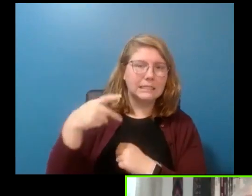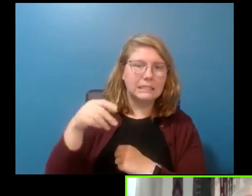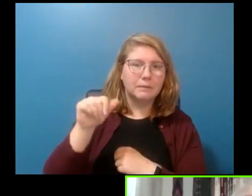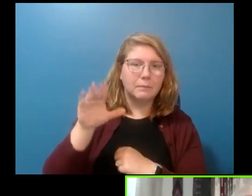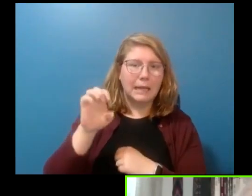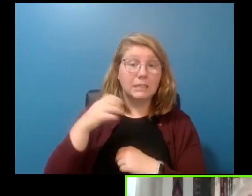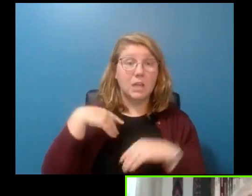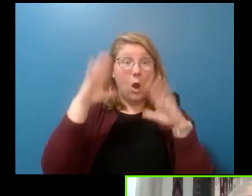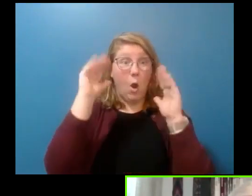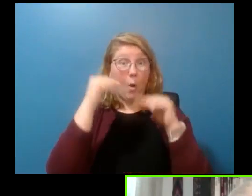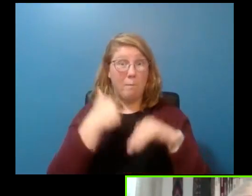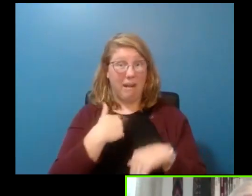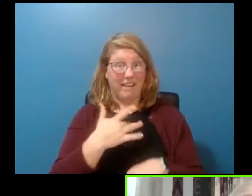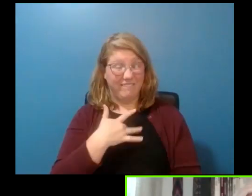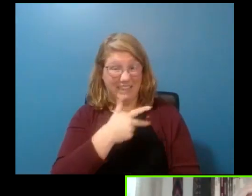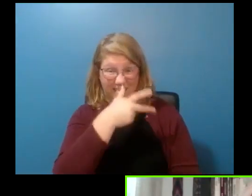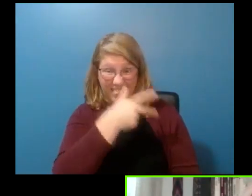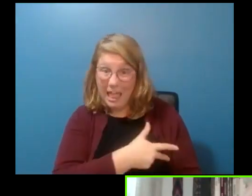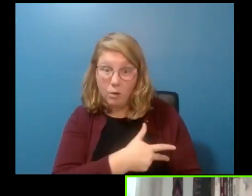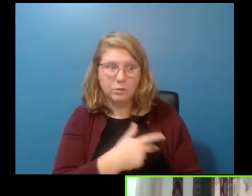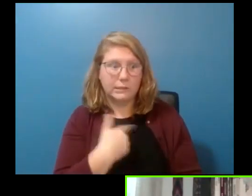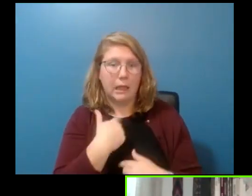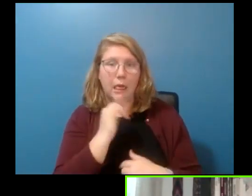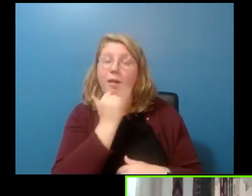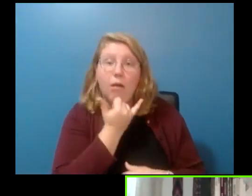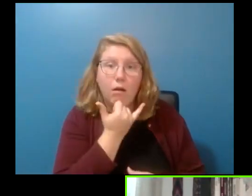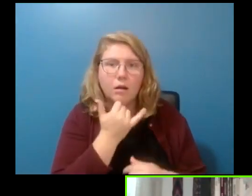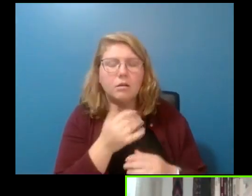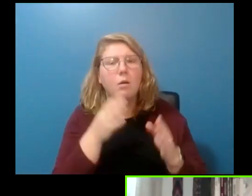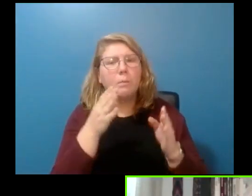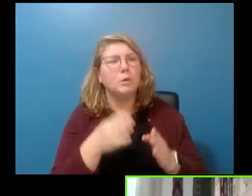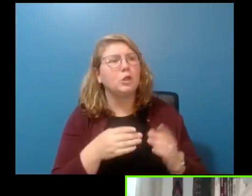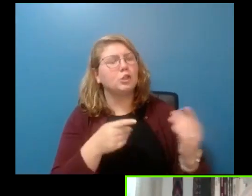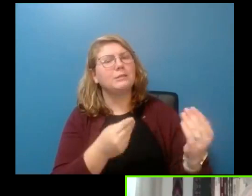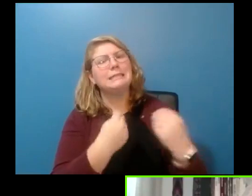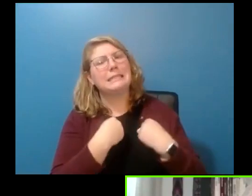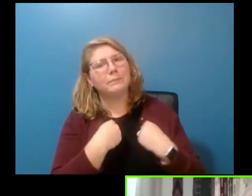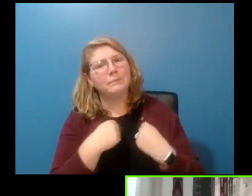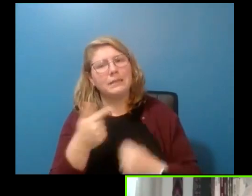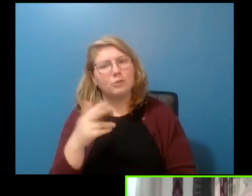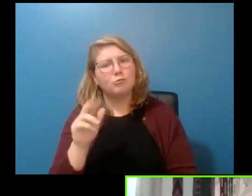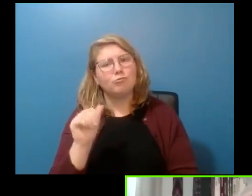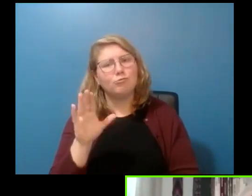And so, we thought it was going to be a sprint, when actually it was going to be a marathon of